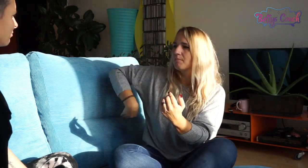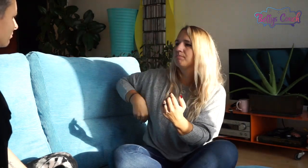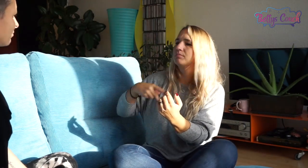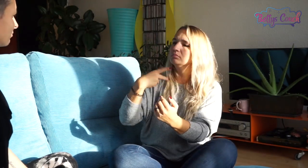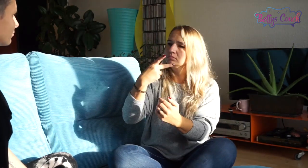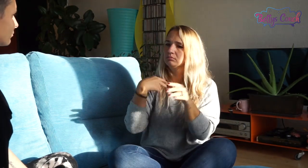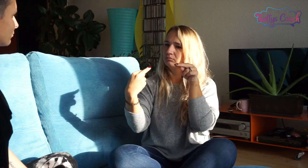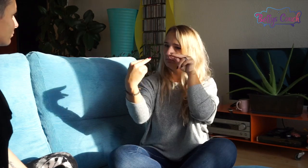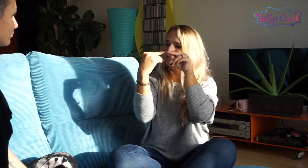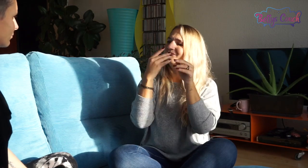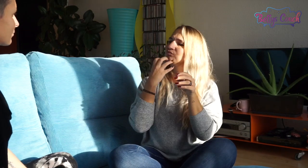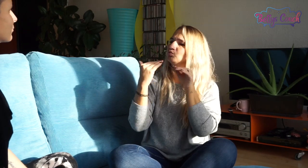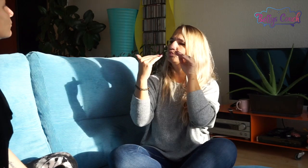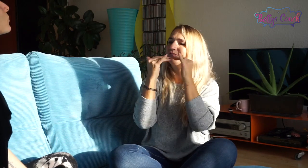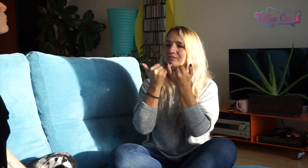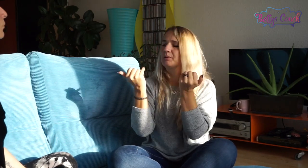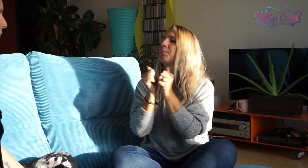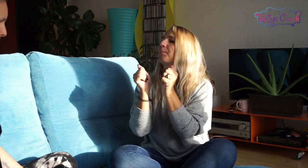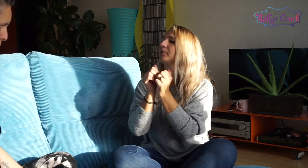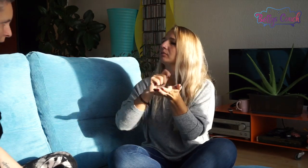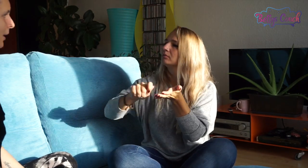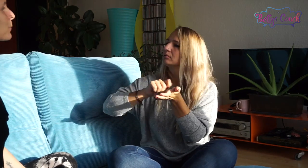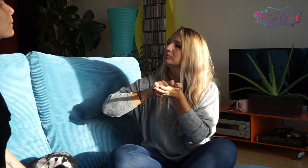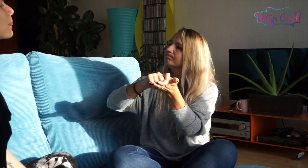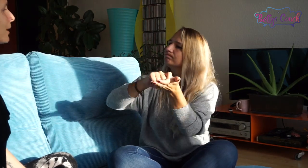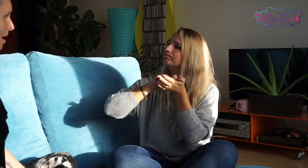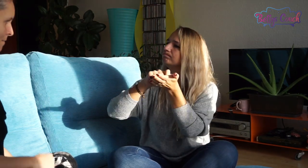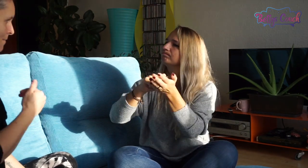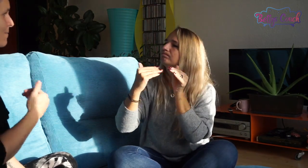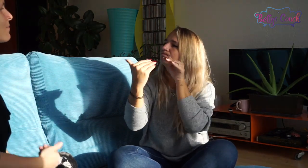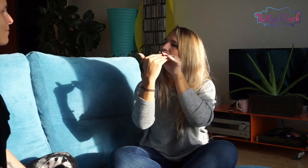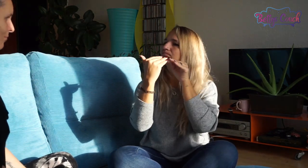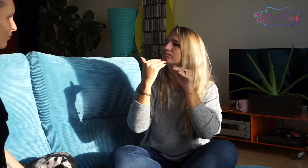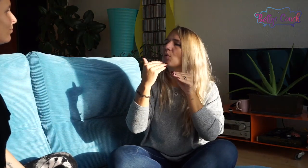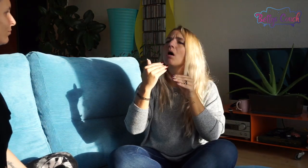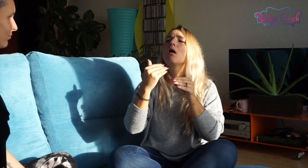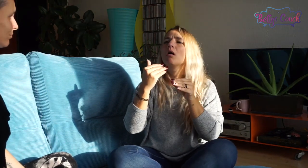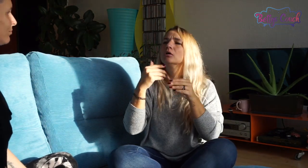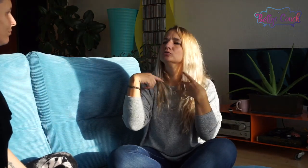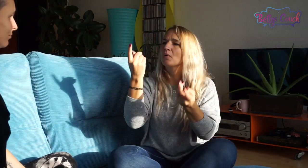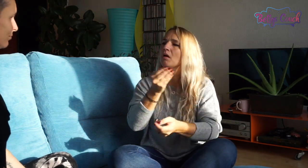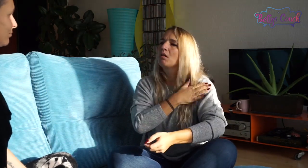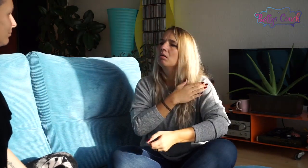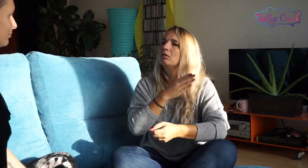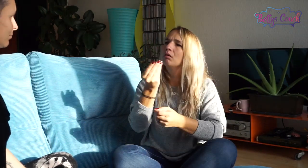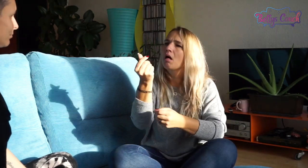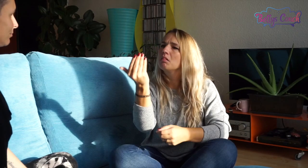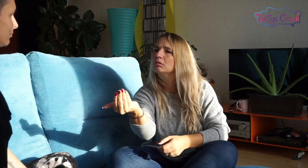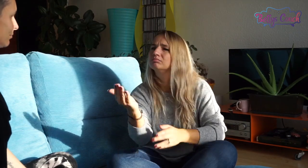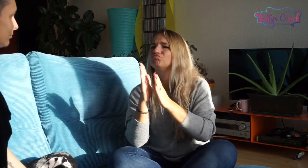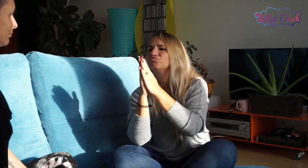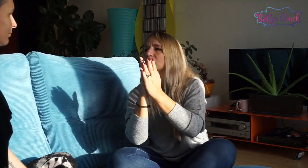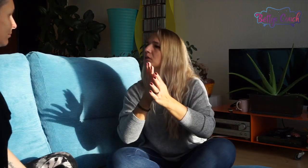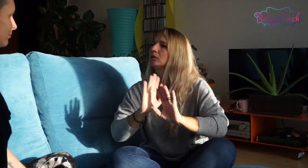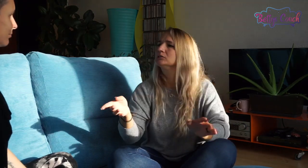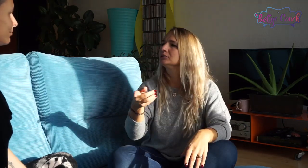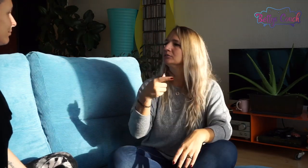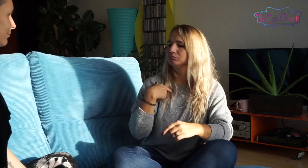It was important to me to communicate with paper and pen at eye level. This avoided the possibility of being begged later.